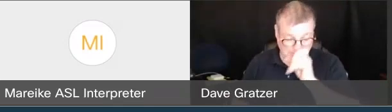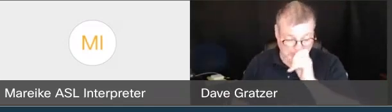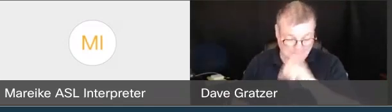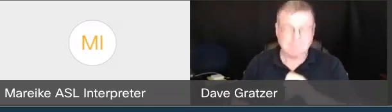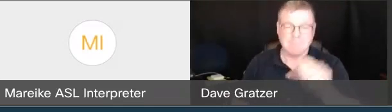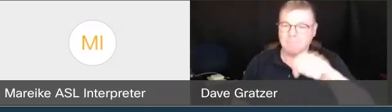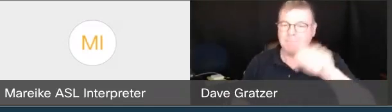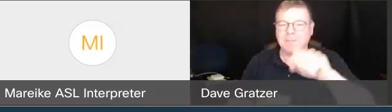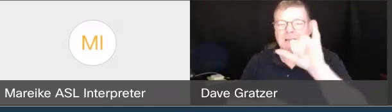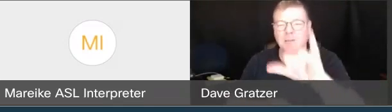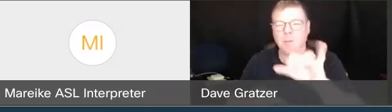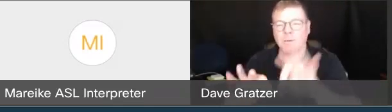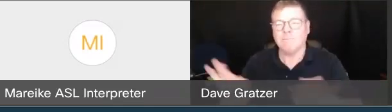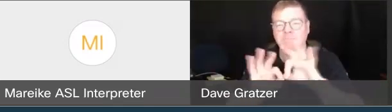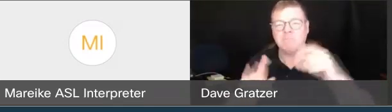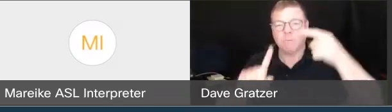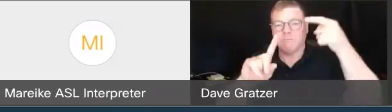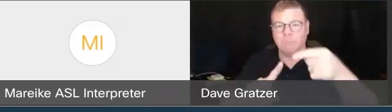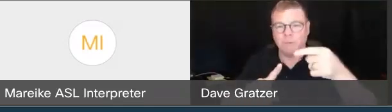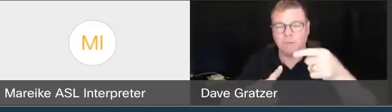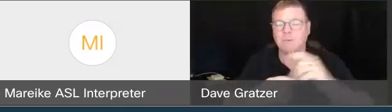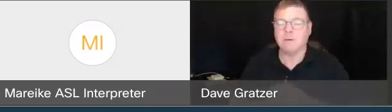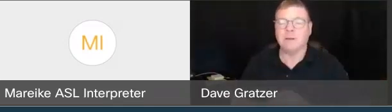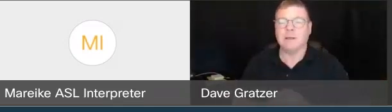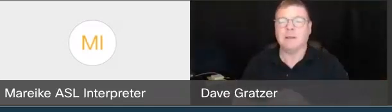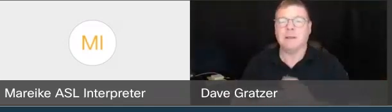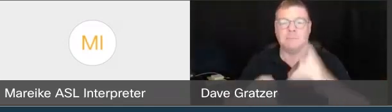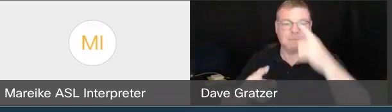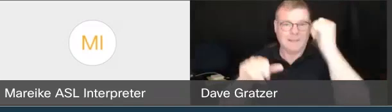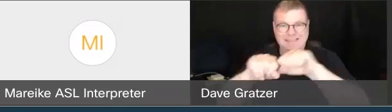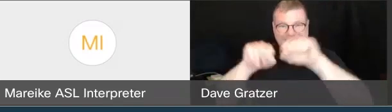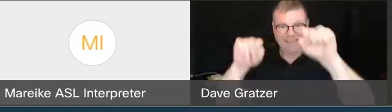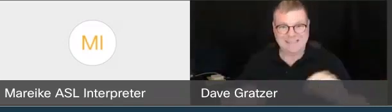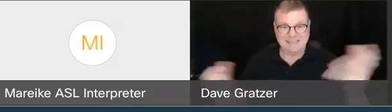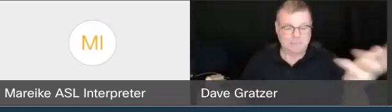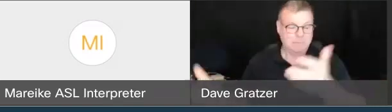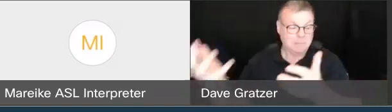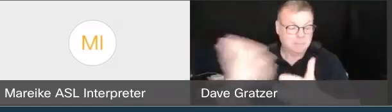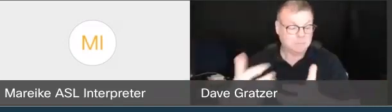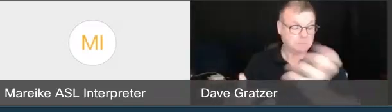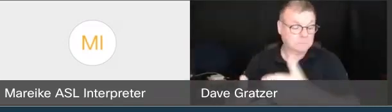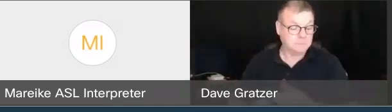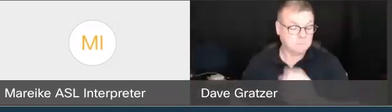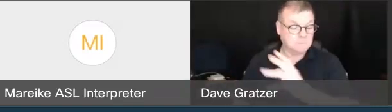important points, especially in terms of how the systems interact and have different perspectives.